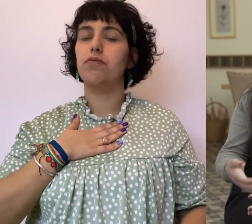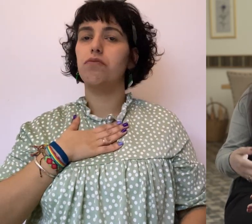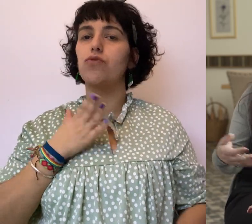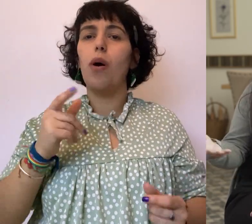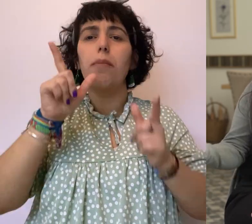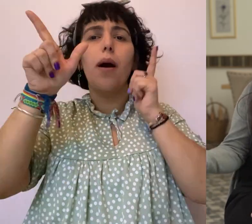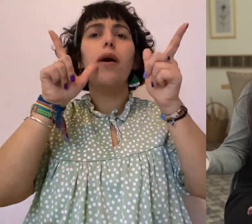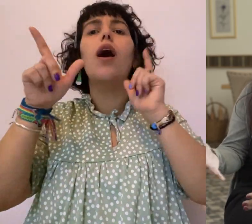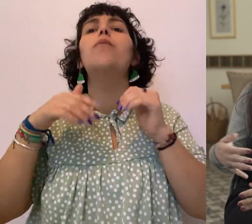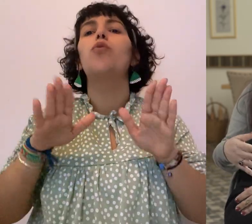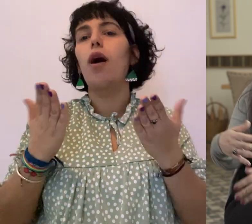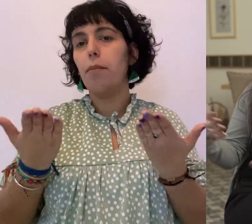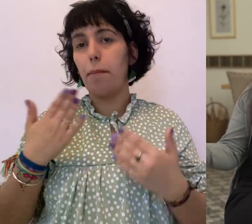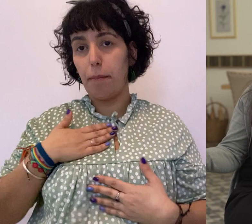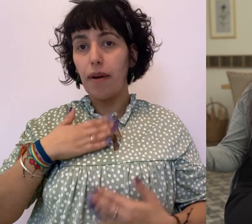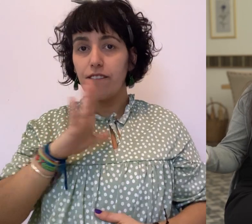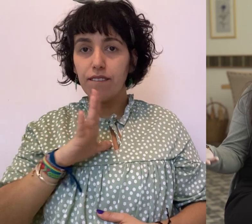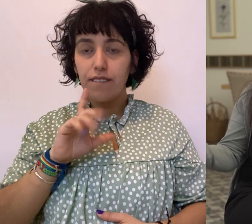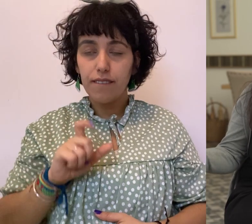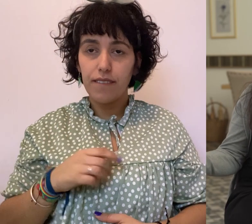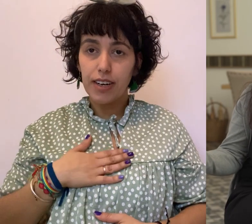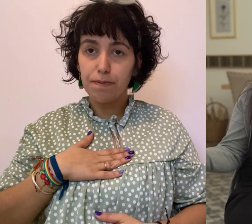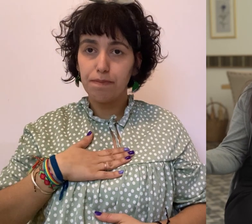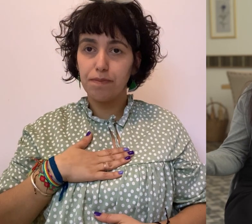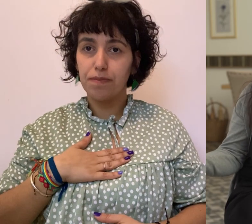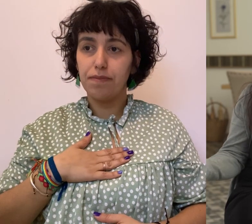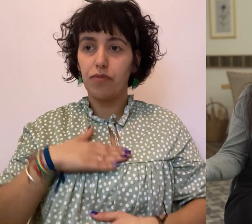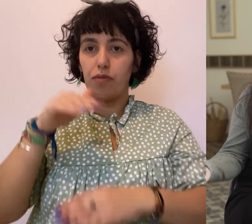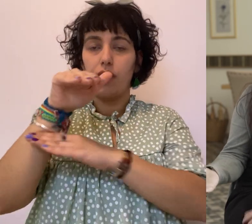I mean, we don't think a lot of people don't know.